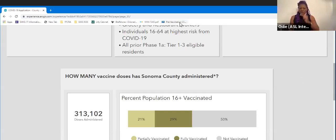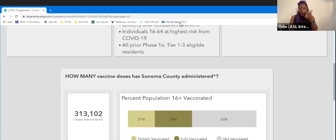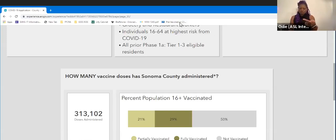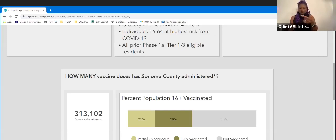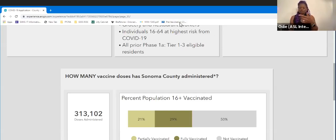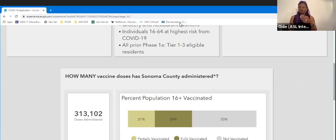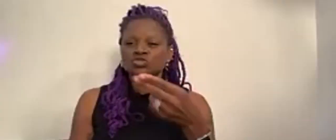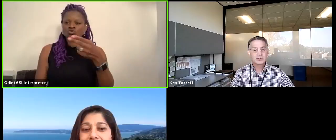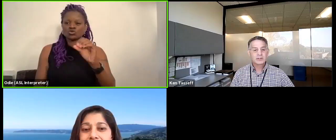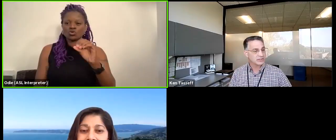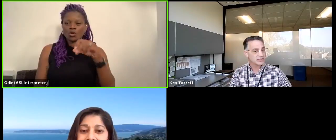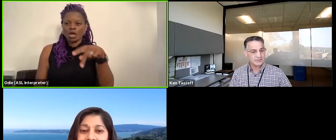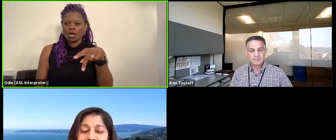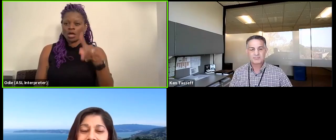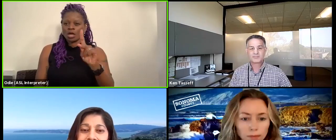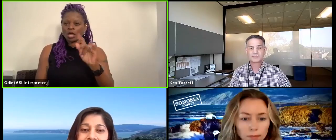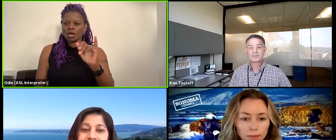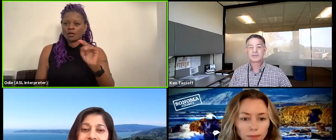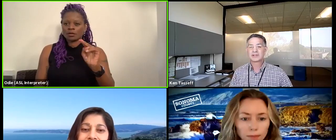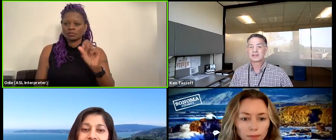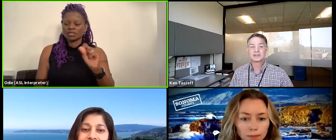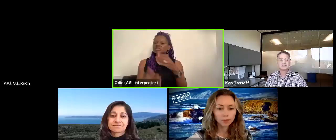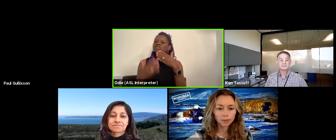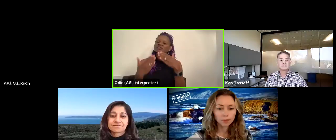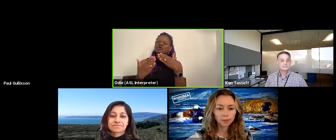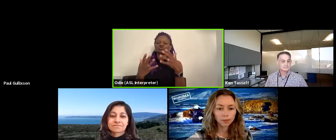And thank you for your attention. Thank you so much.